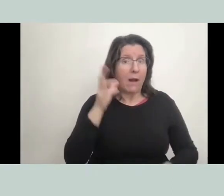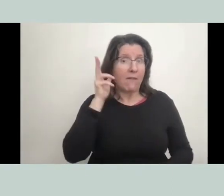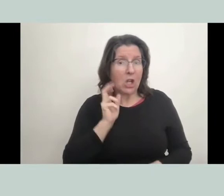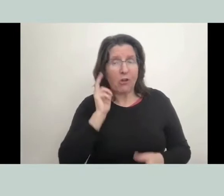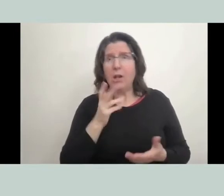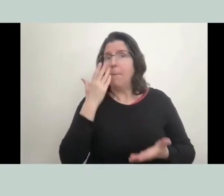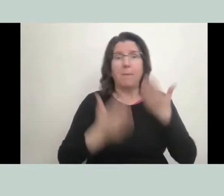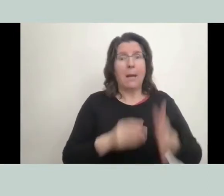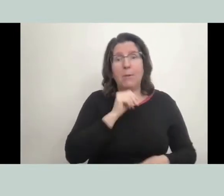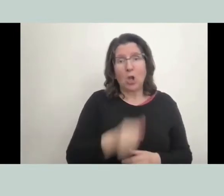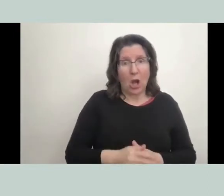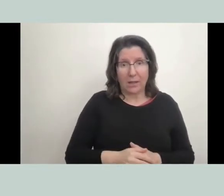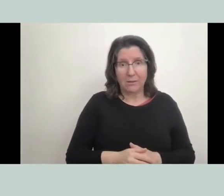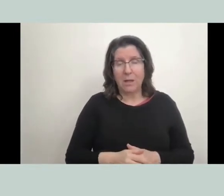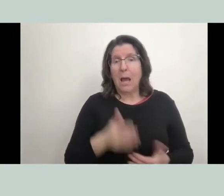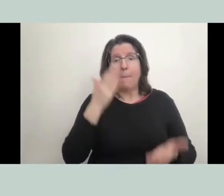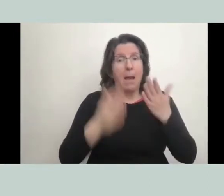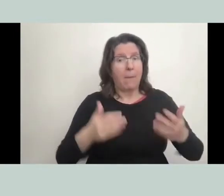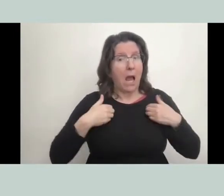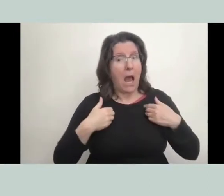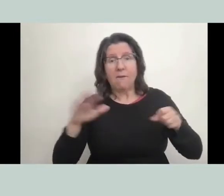They may have some hearing, or no hearing.